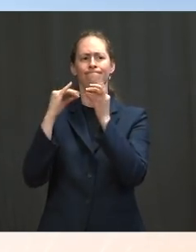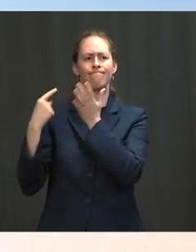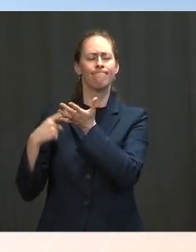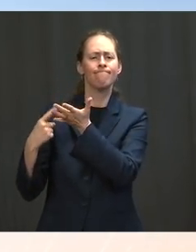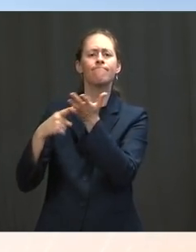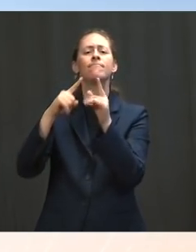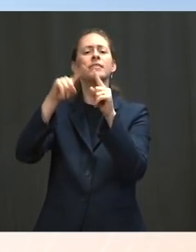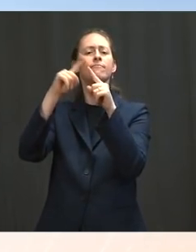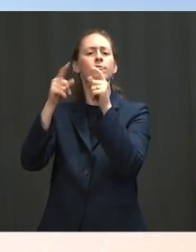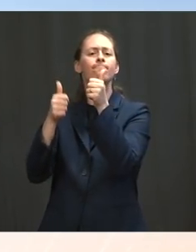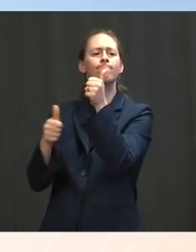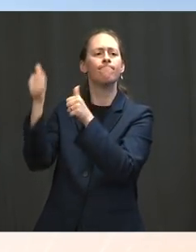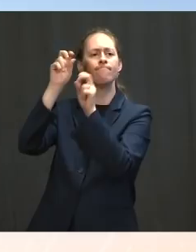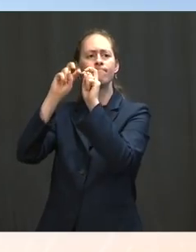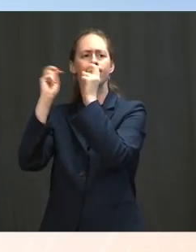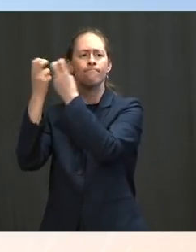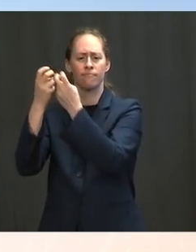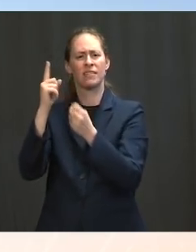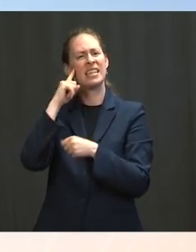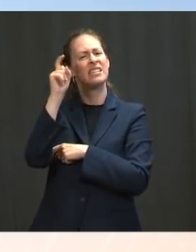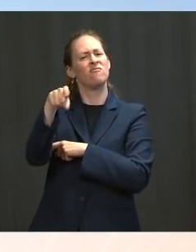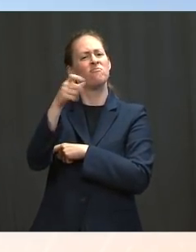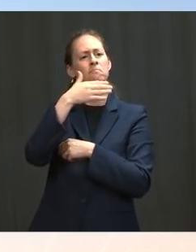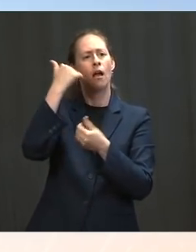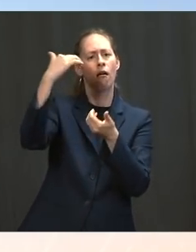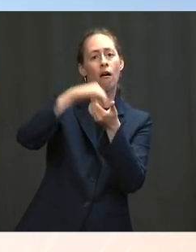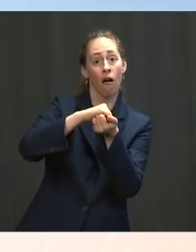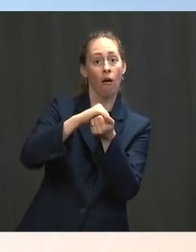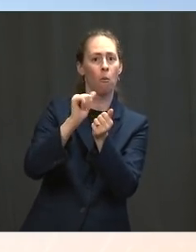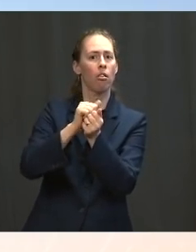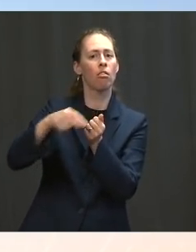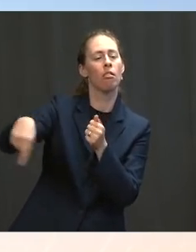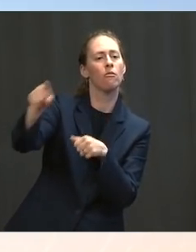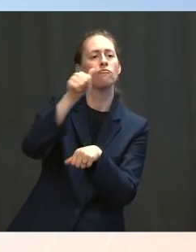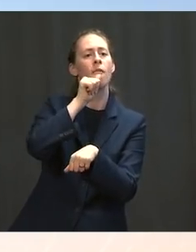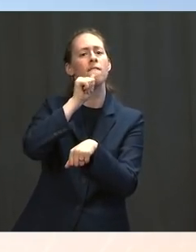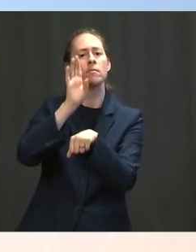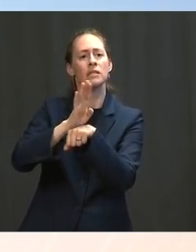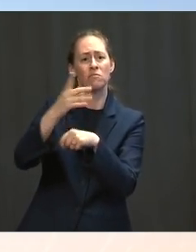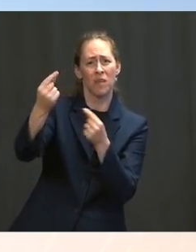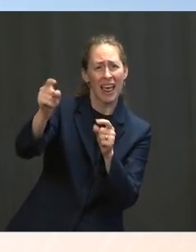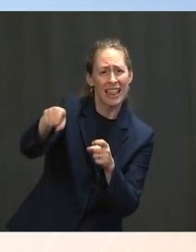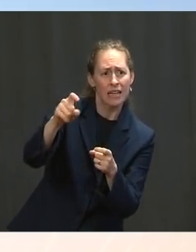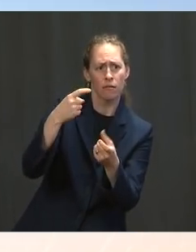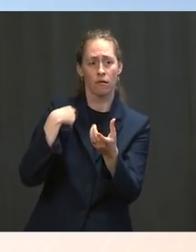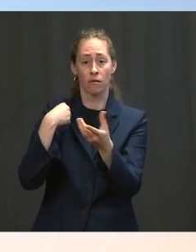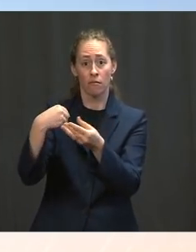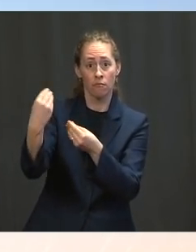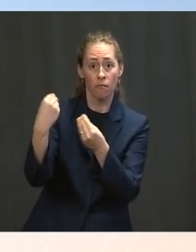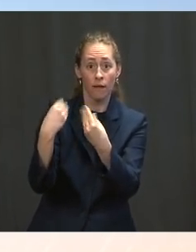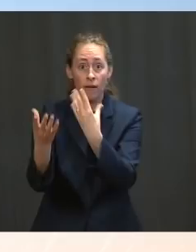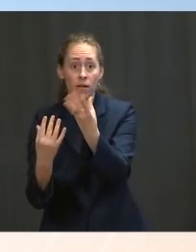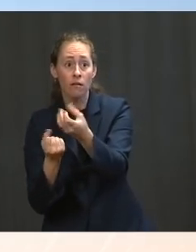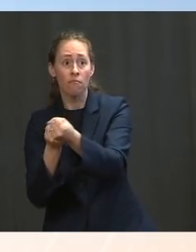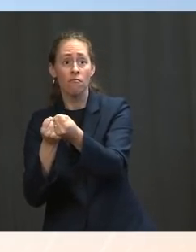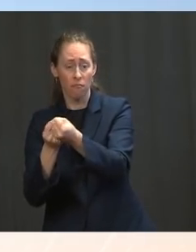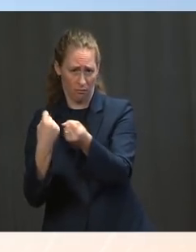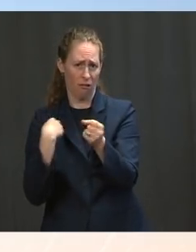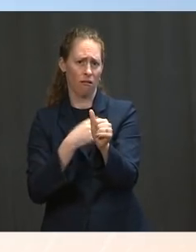more effective partnership with the private sector, providing resources from the federal government, and we'll continue that. The Press: And finally, there's reports that Khalid